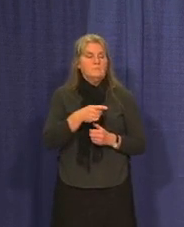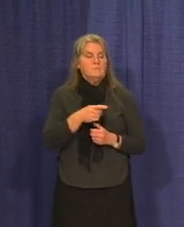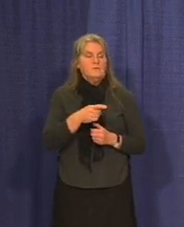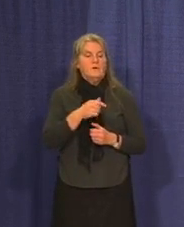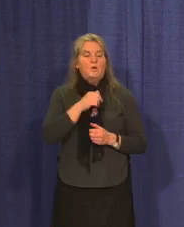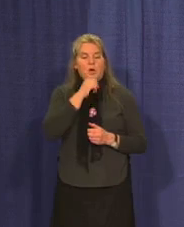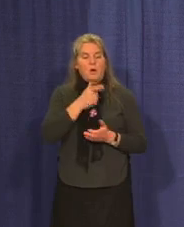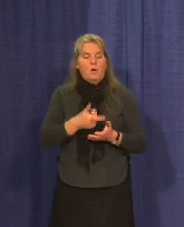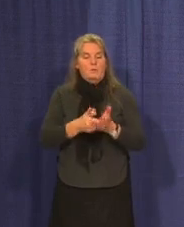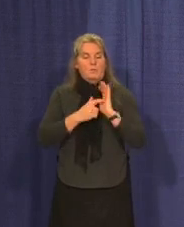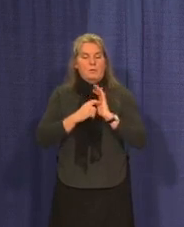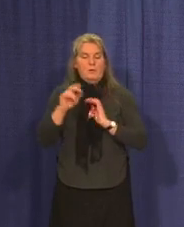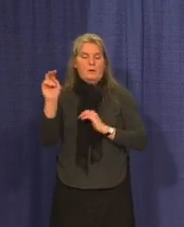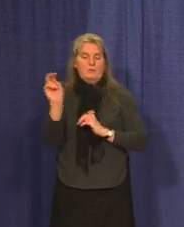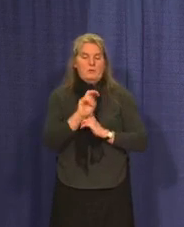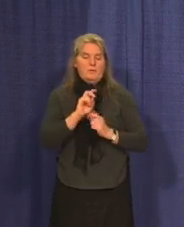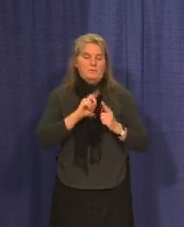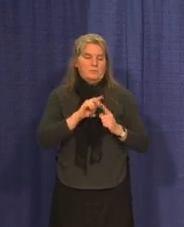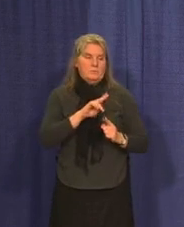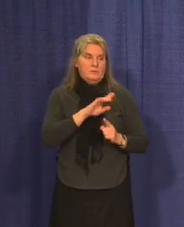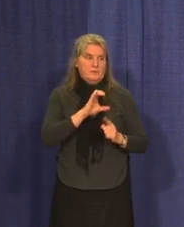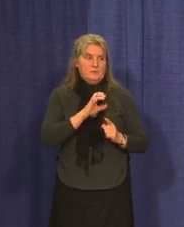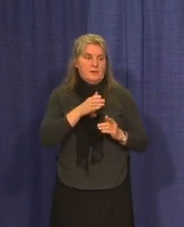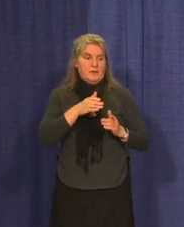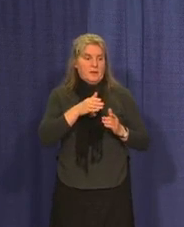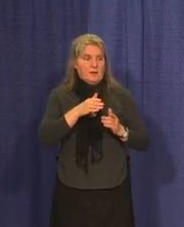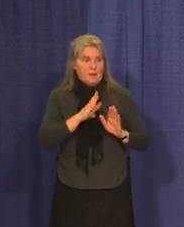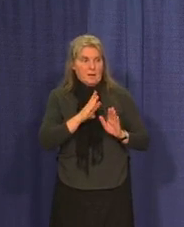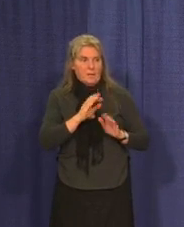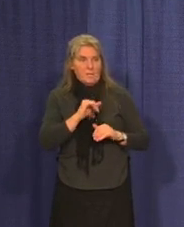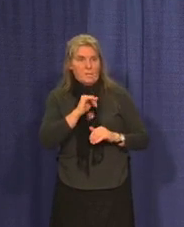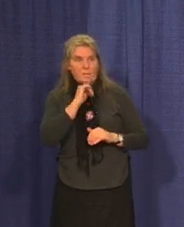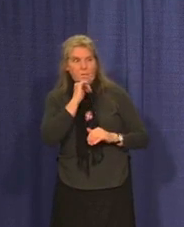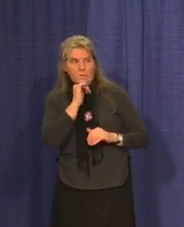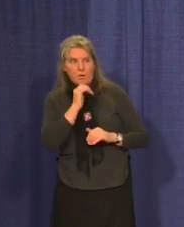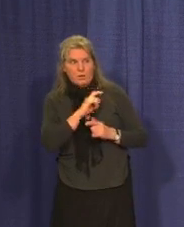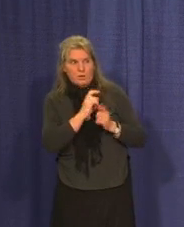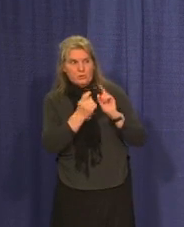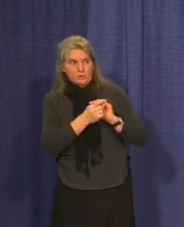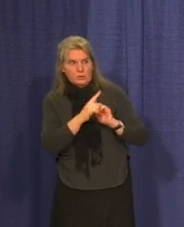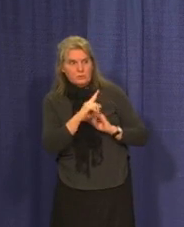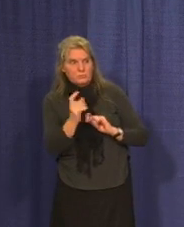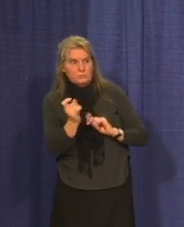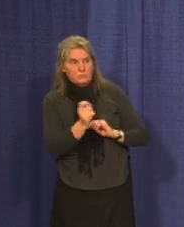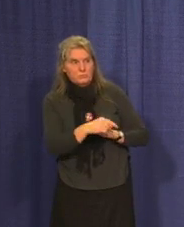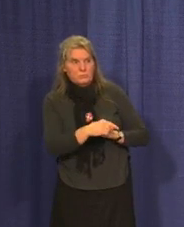Is nonessential travel to BC permitted, or is there anything